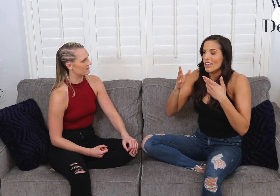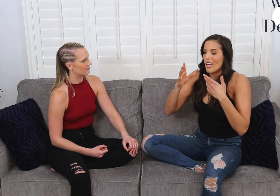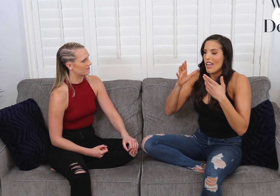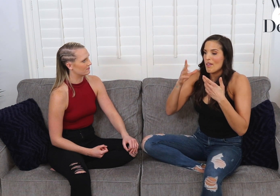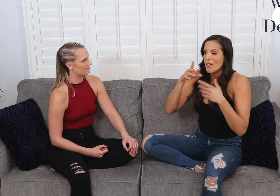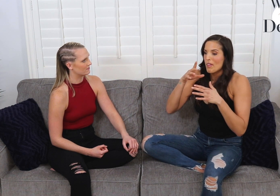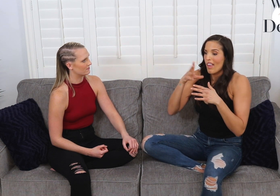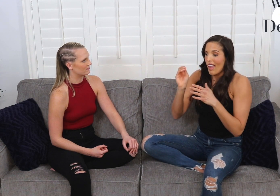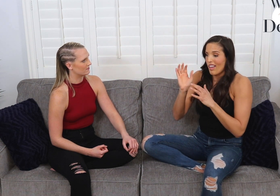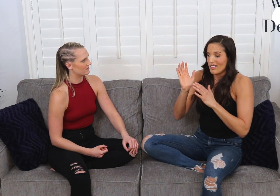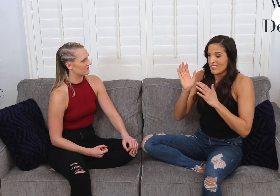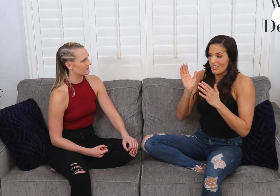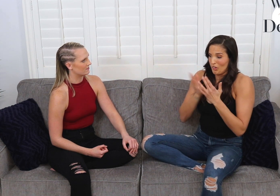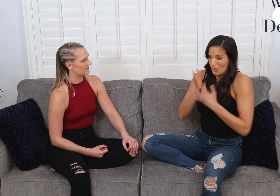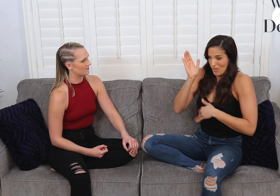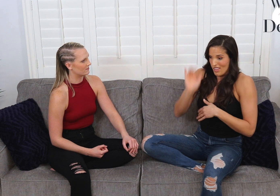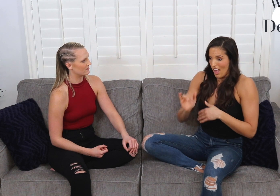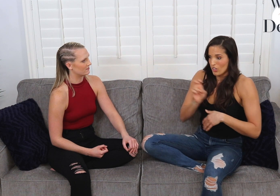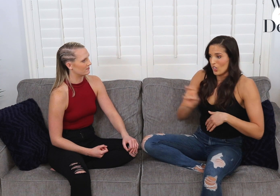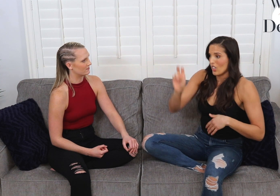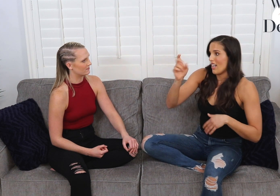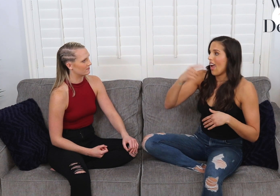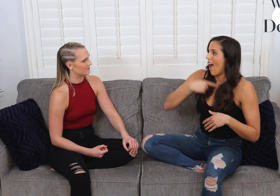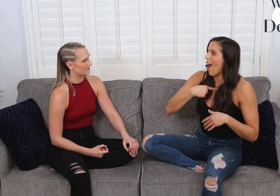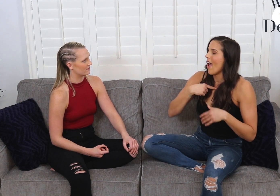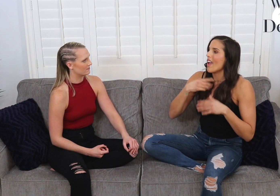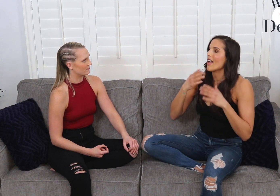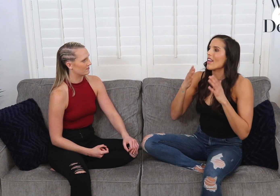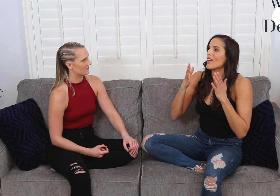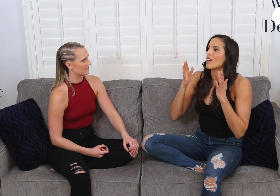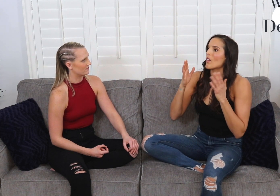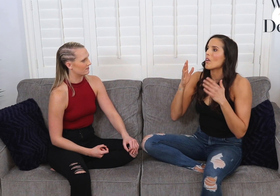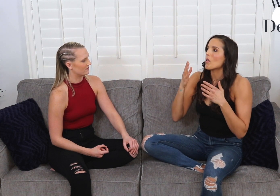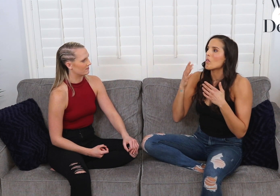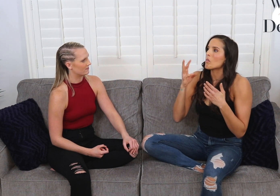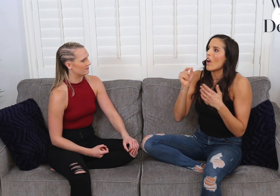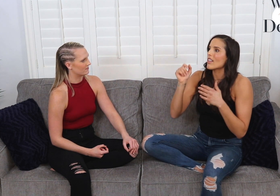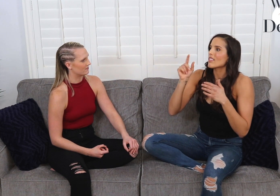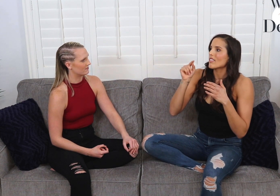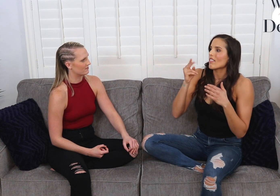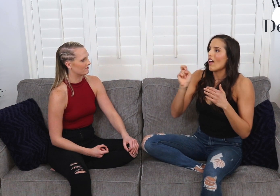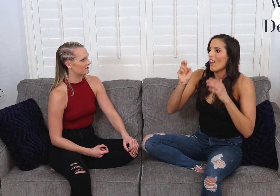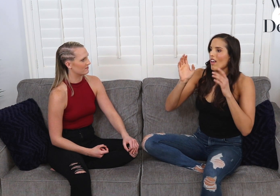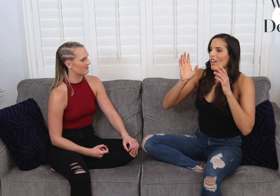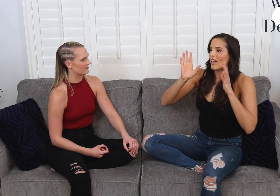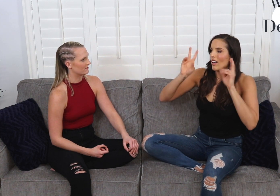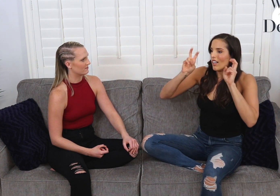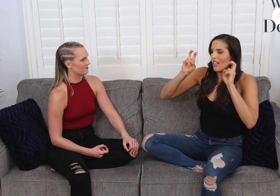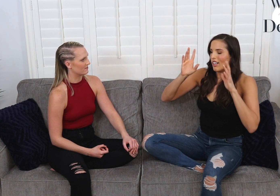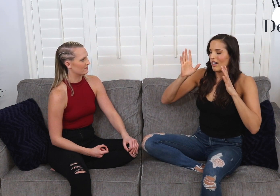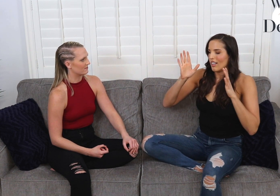and through that journey I kind of became...